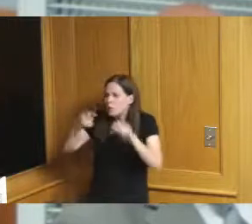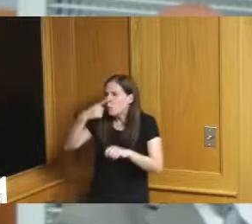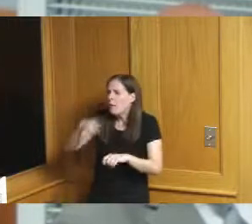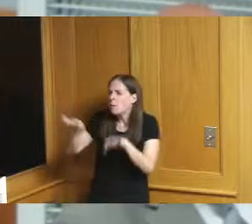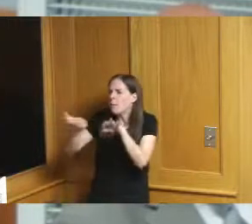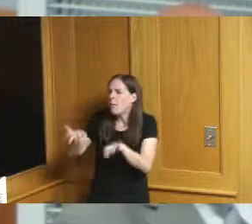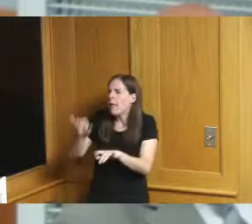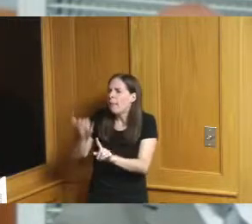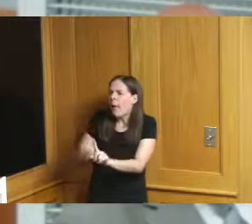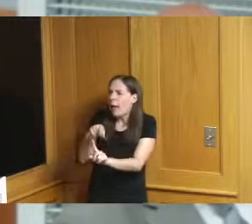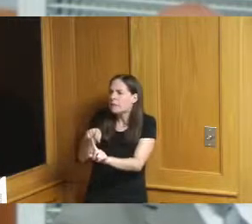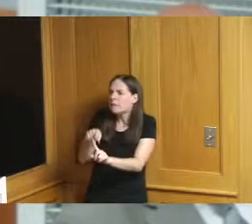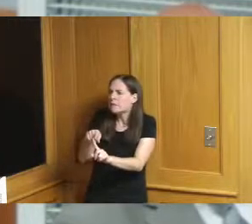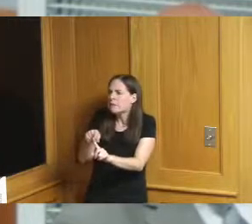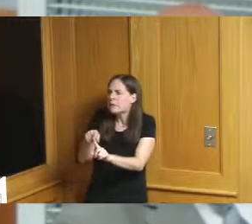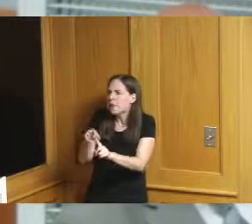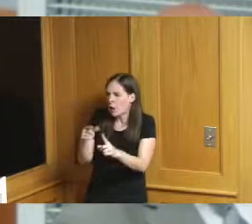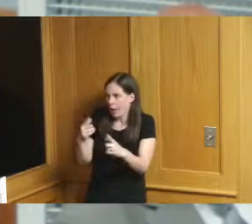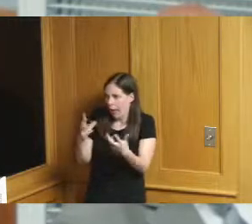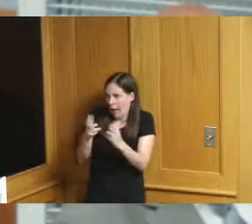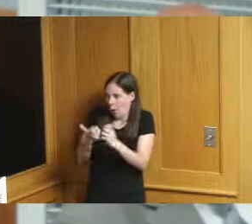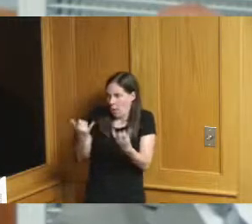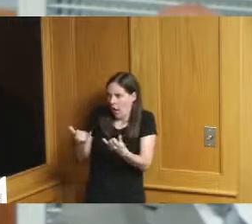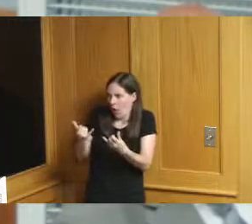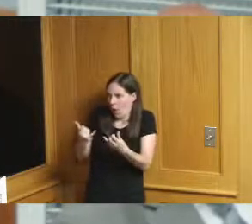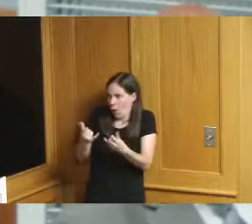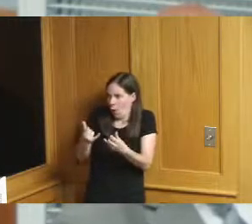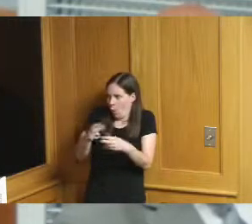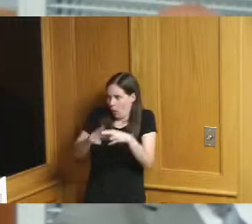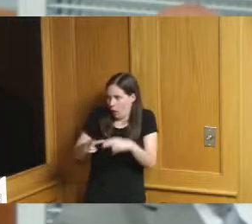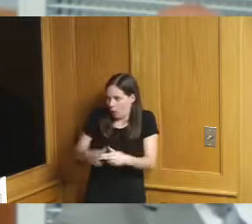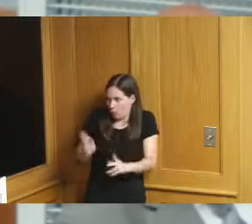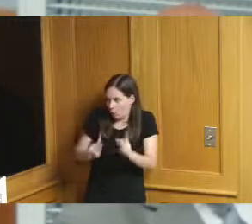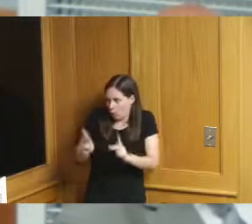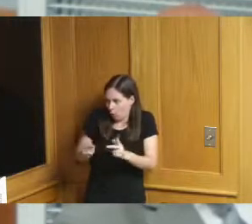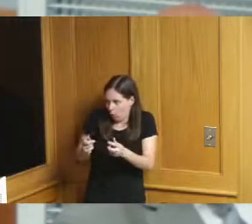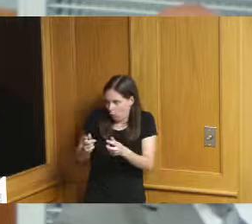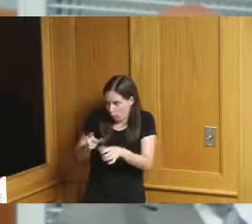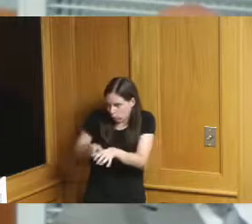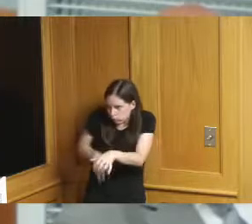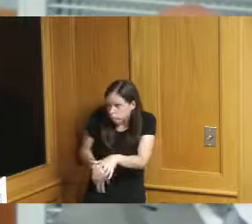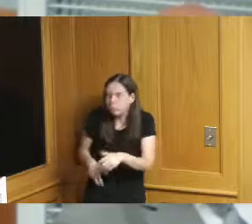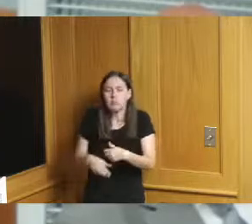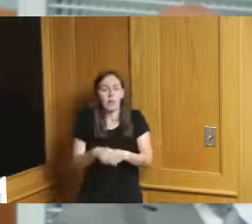where were you and where are you now is your staff we were at 500 operators we're nailed down